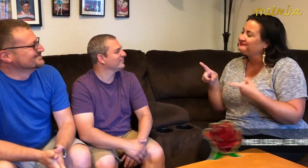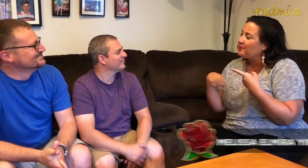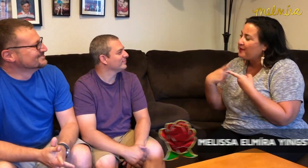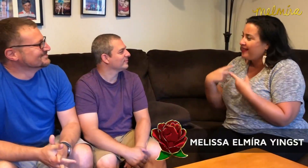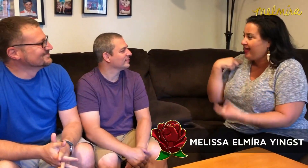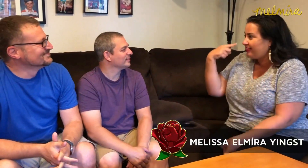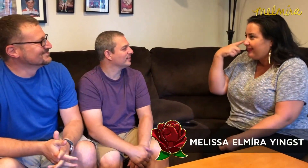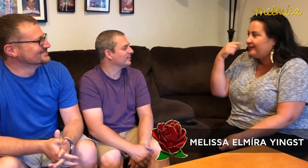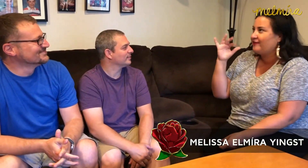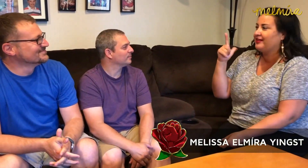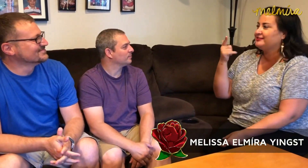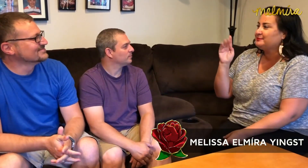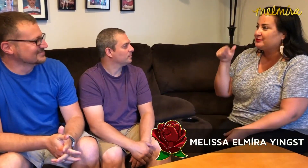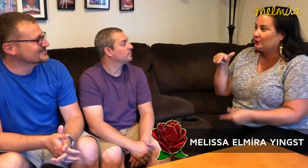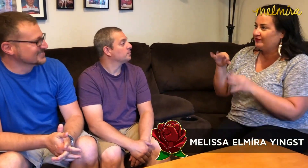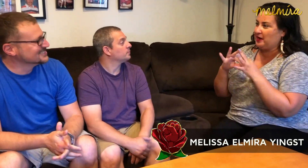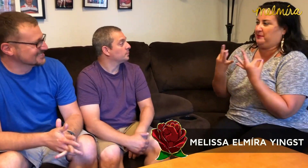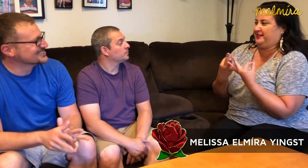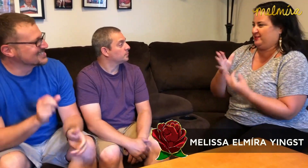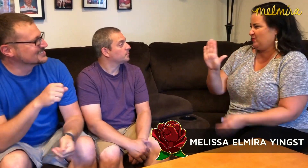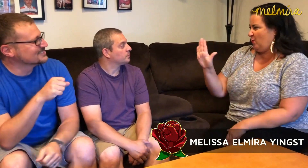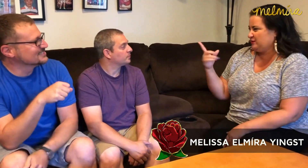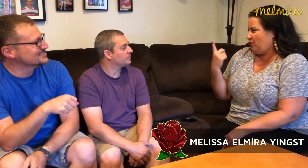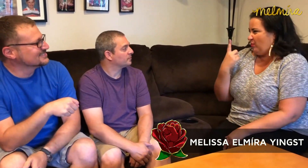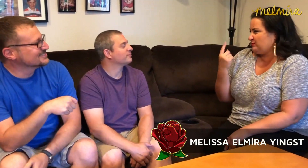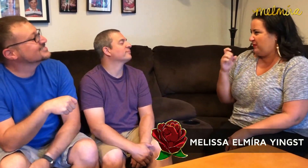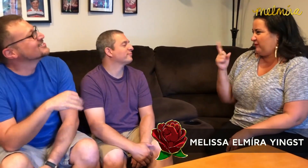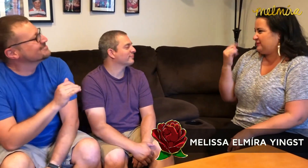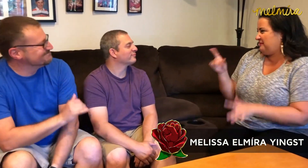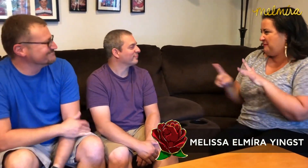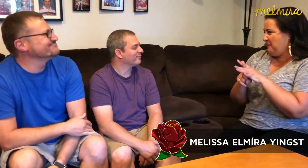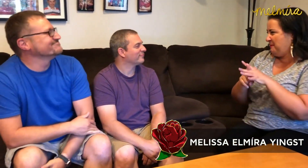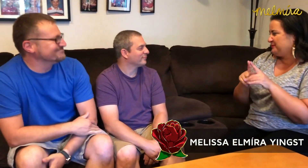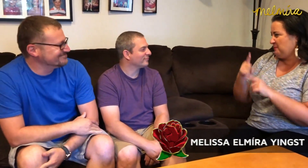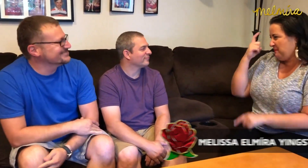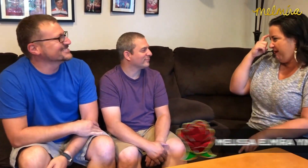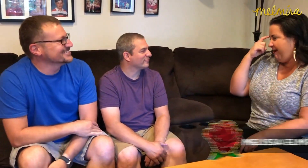When I think of LGBTQ families, yours' always the first one that popped up to my mind.